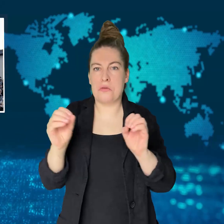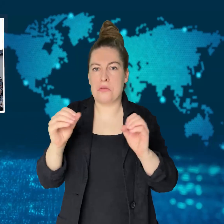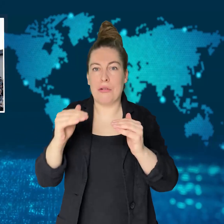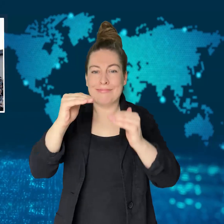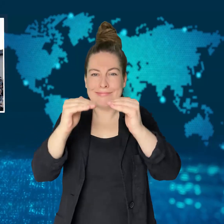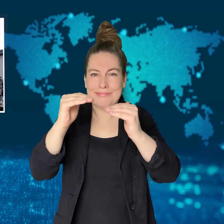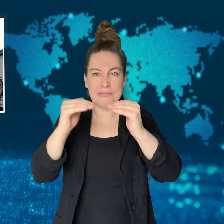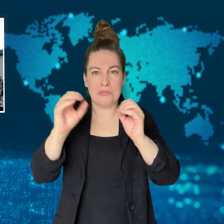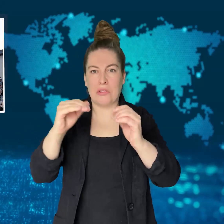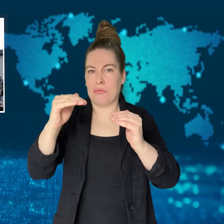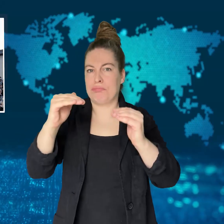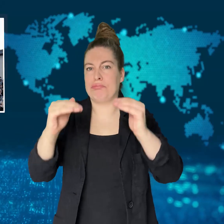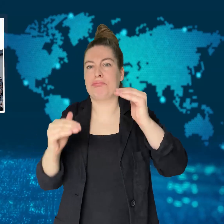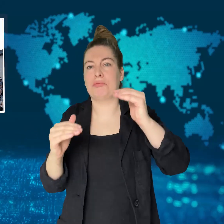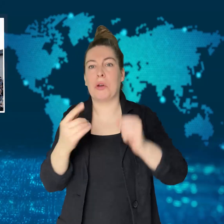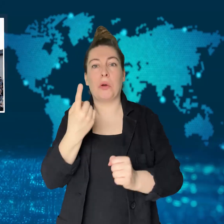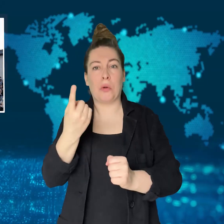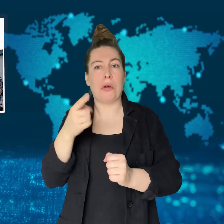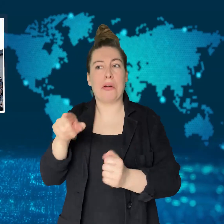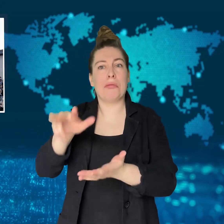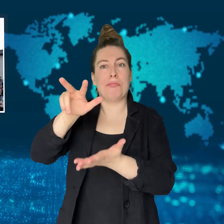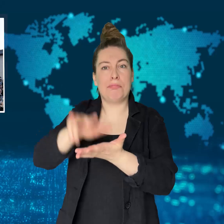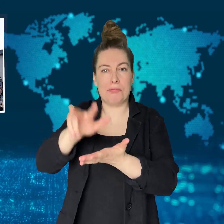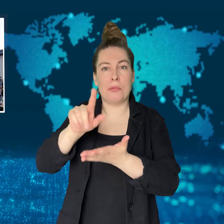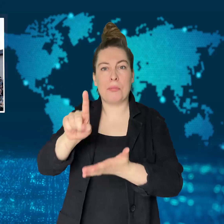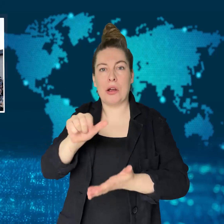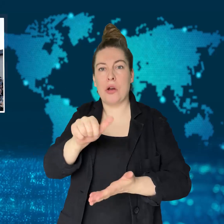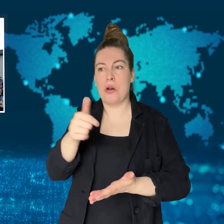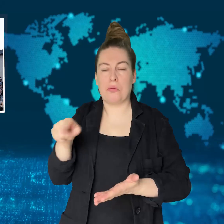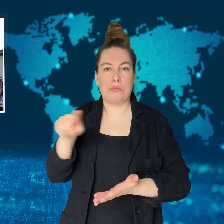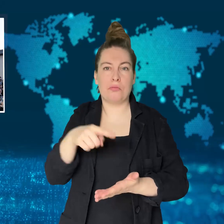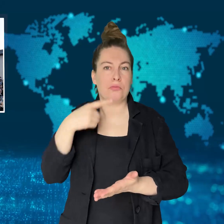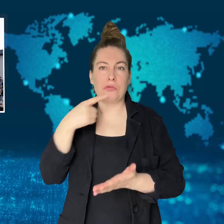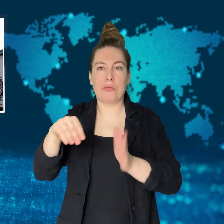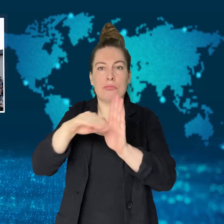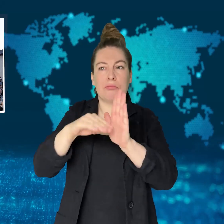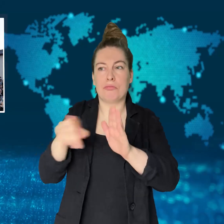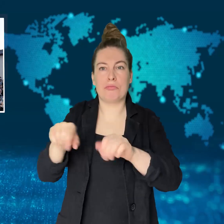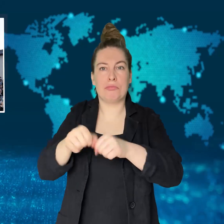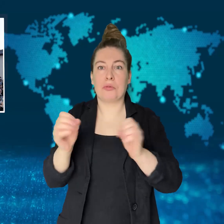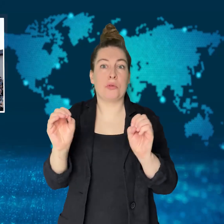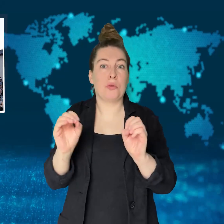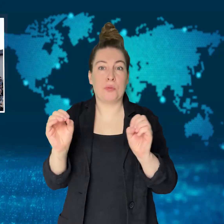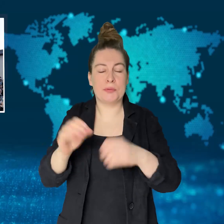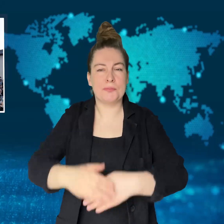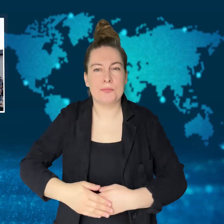of representatives had not passed the motion. One justice upheld